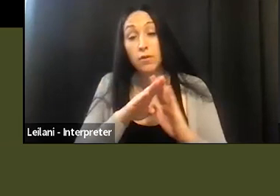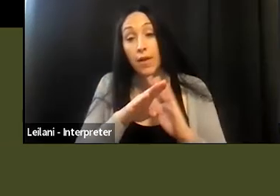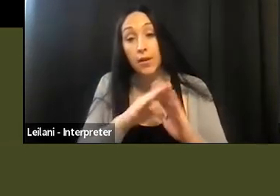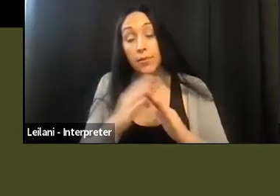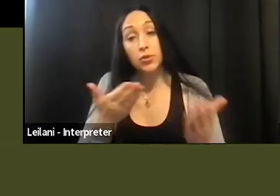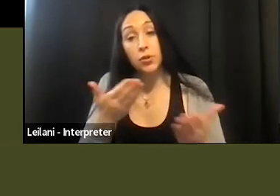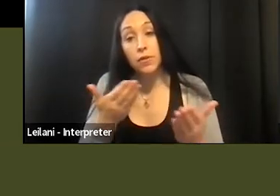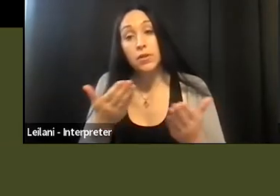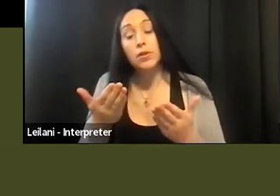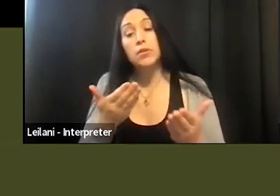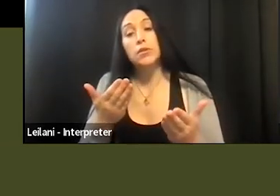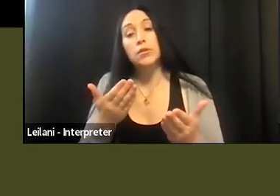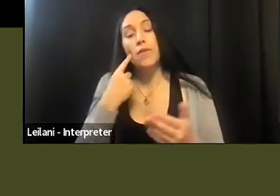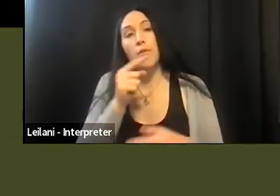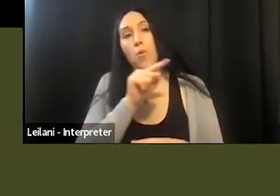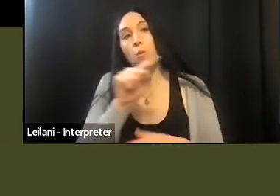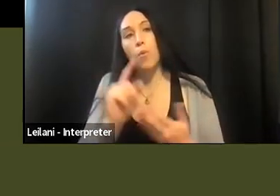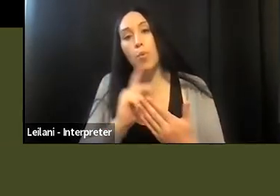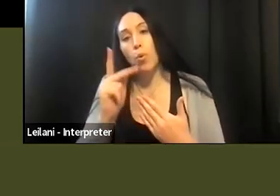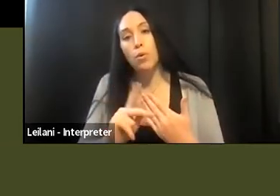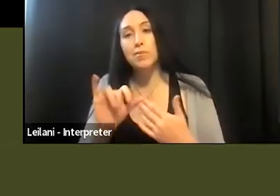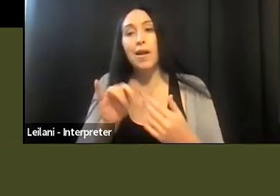to programs, afterschool and summer programs